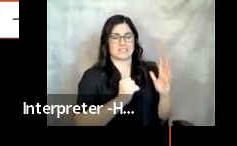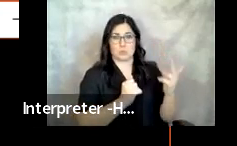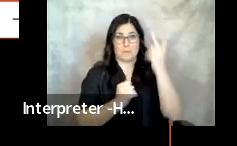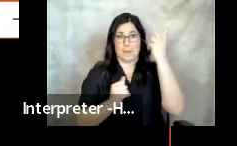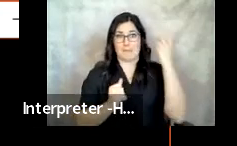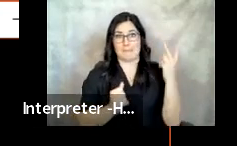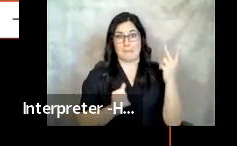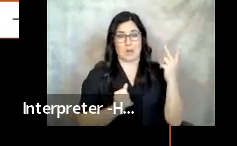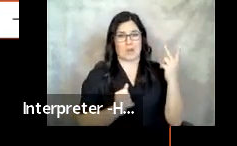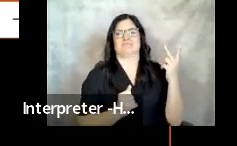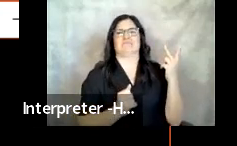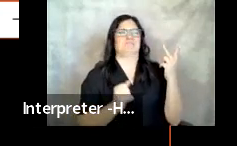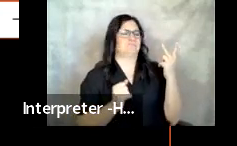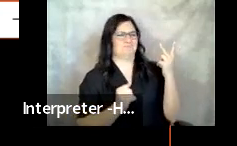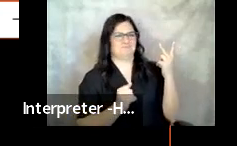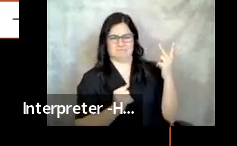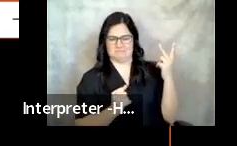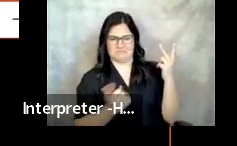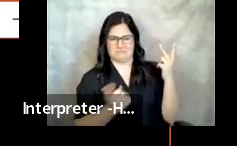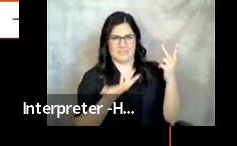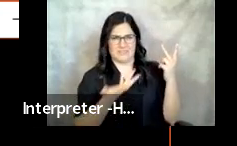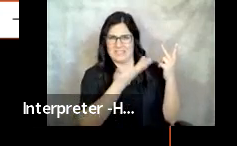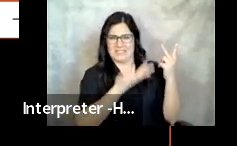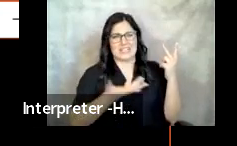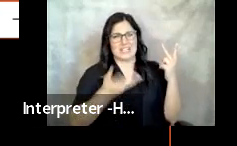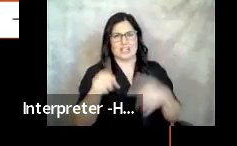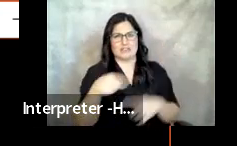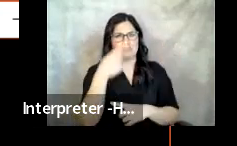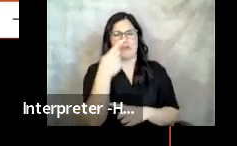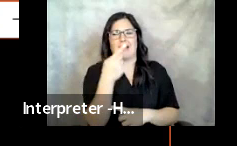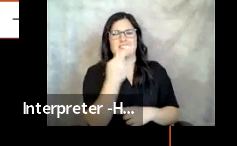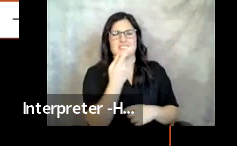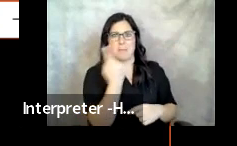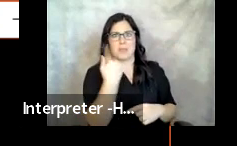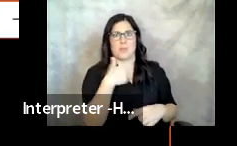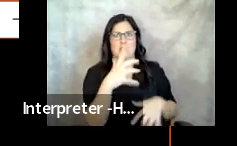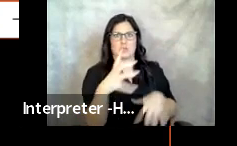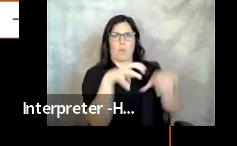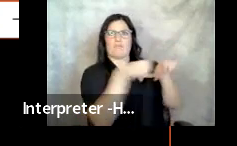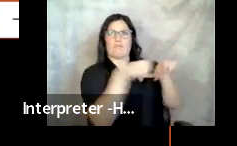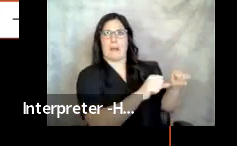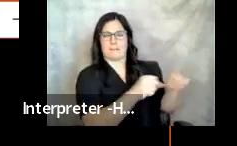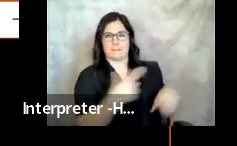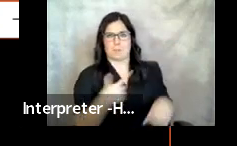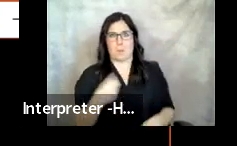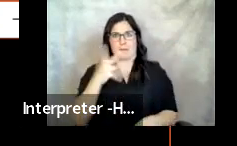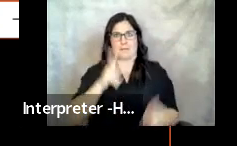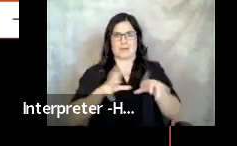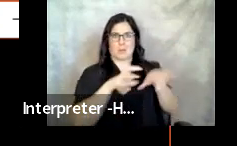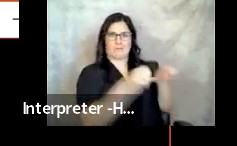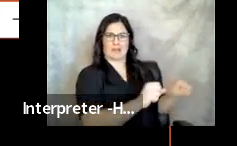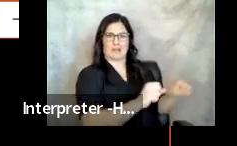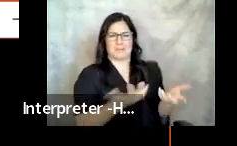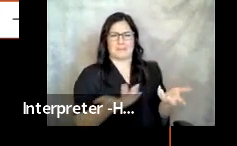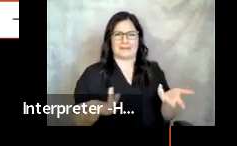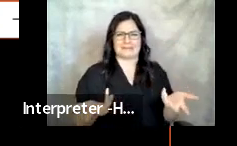that sees them as as merely an obstacle. To overcome by white people. And so that.